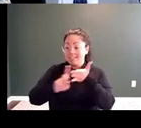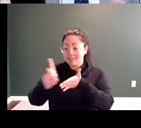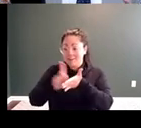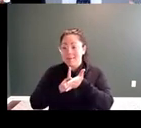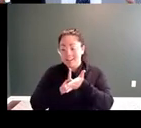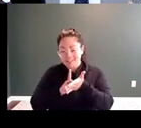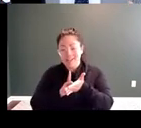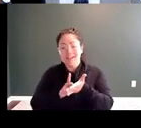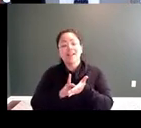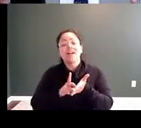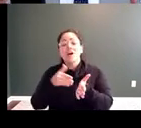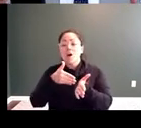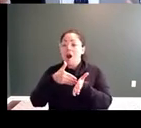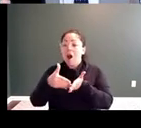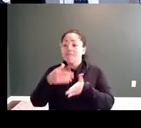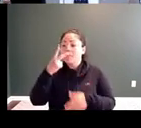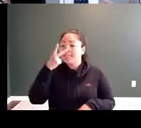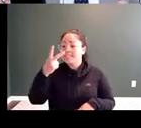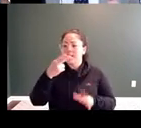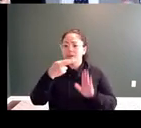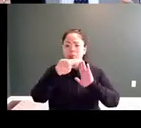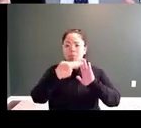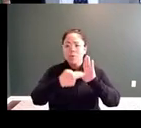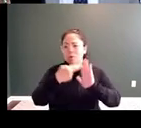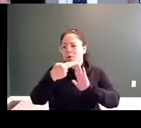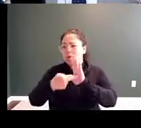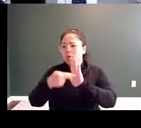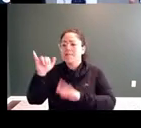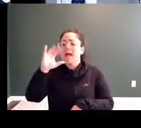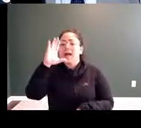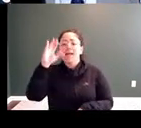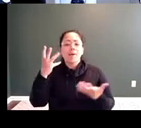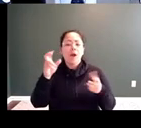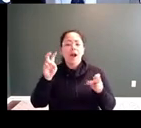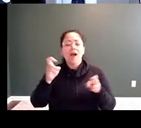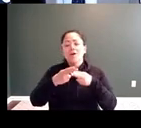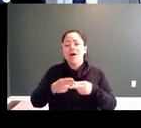So a lot of times we see these rules that are like a company wants an all American look.